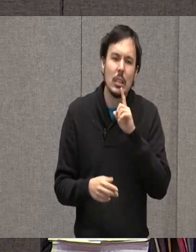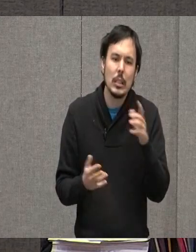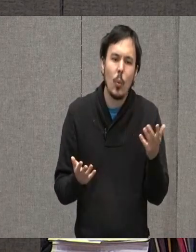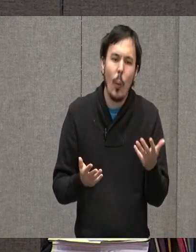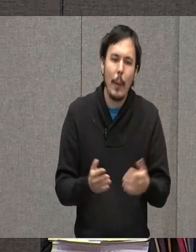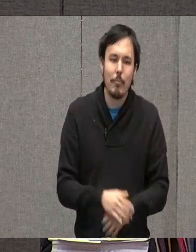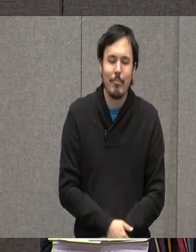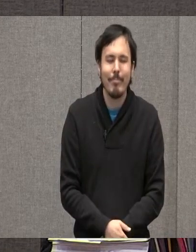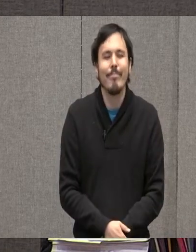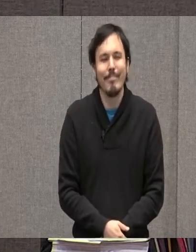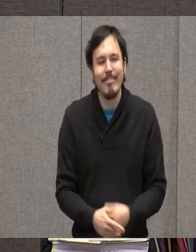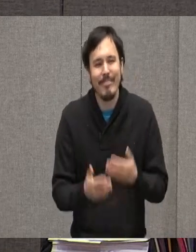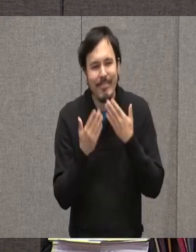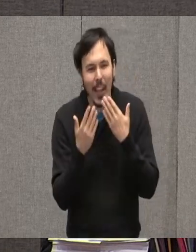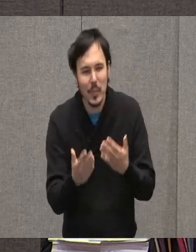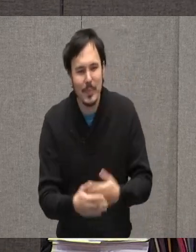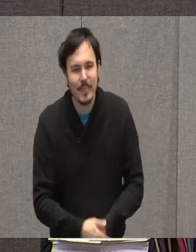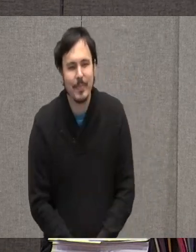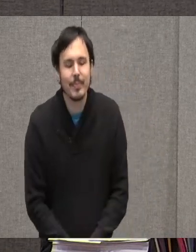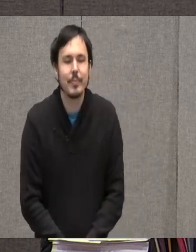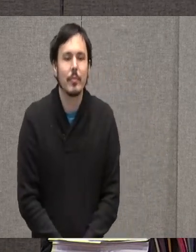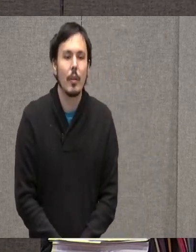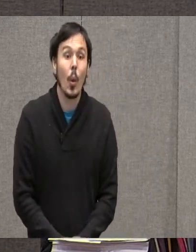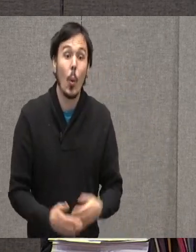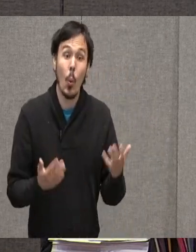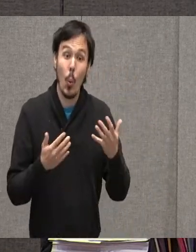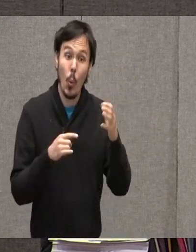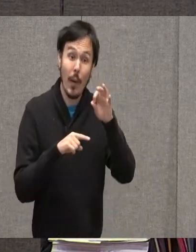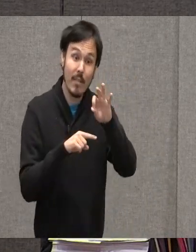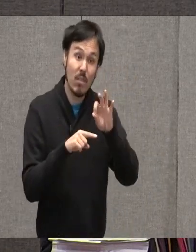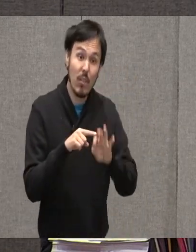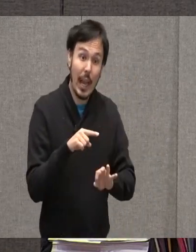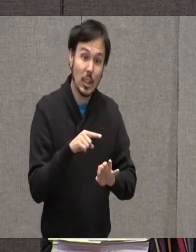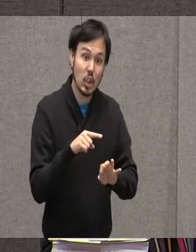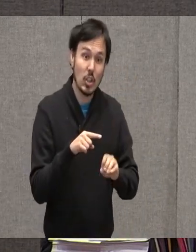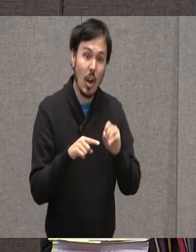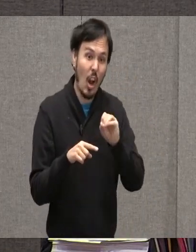Thank you, what fraction of a whole box do the cats eat.